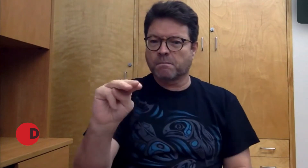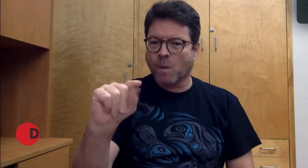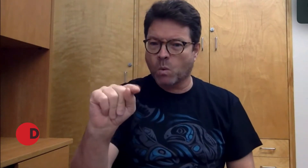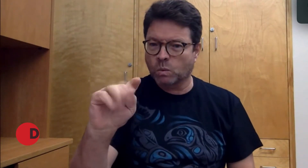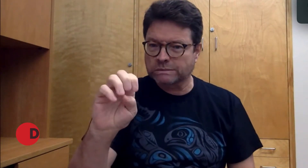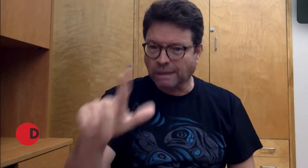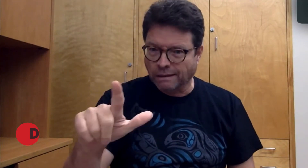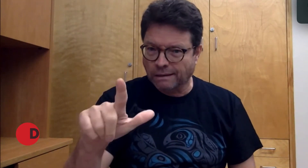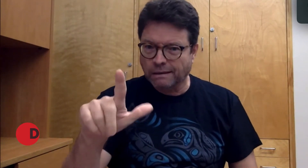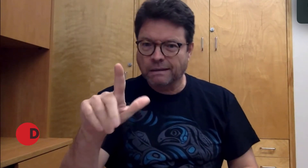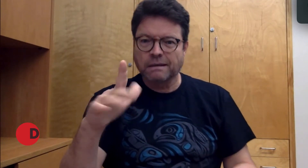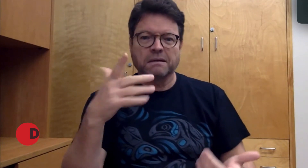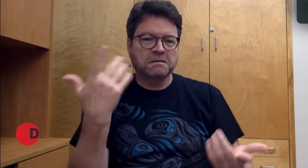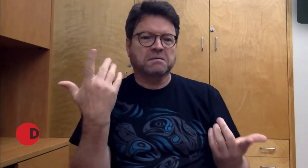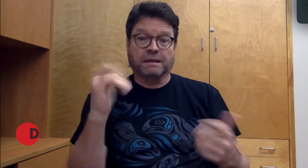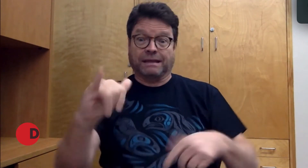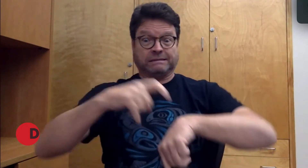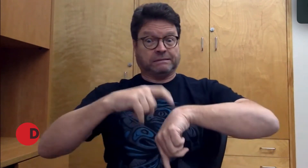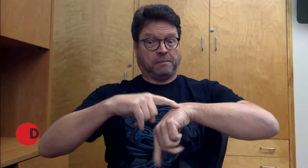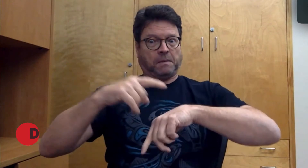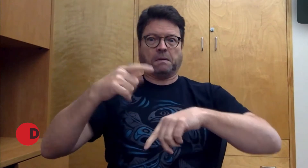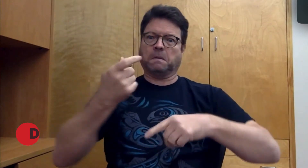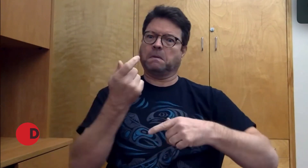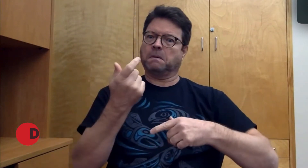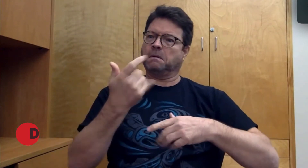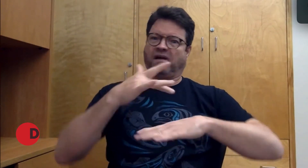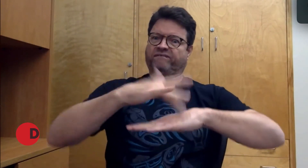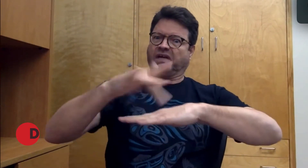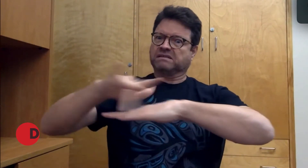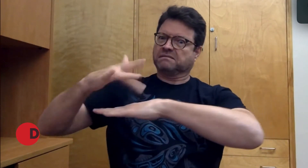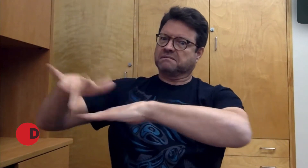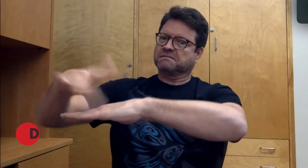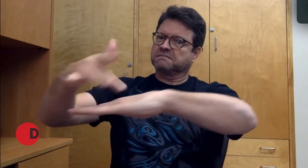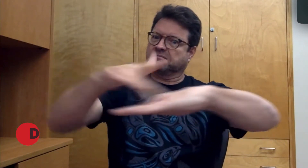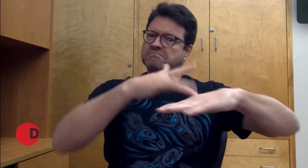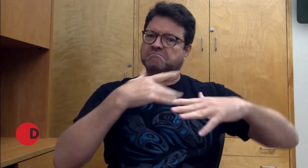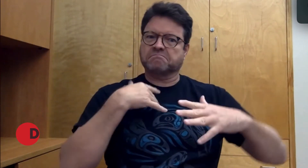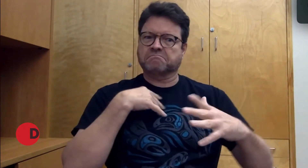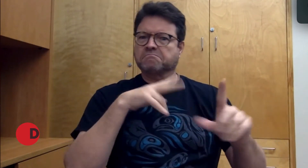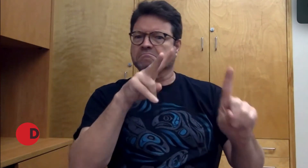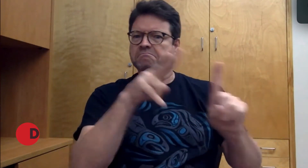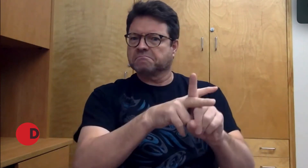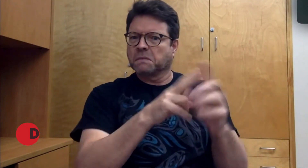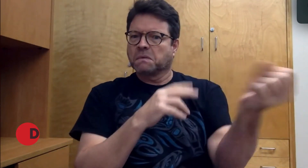At that time, there were plenty of vacancies, so I reserved a room